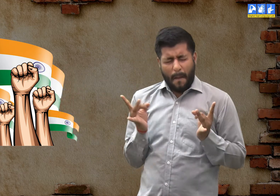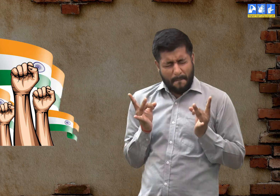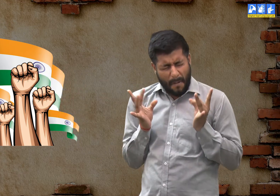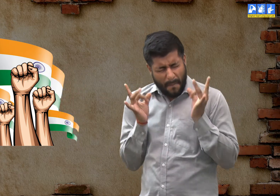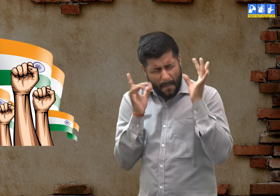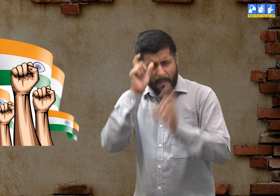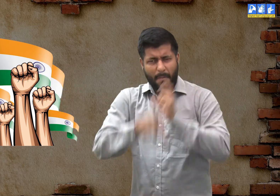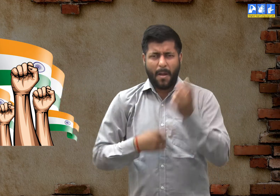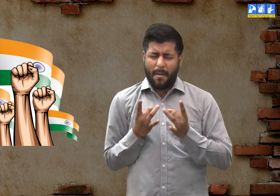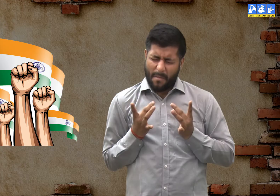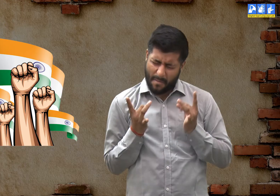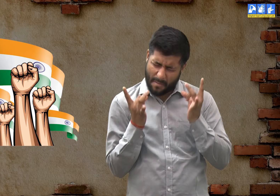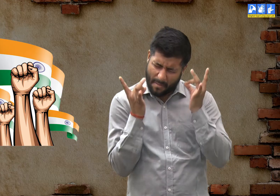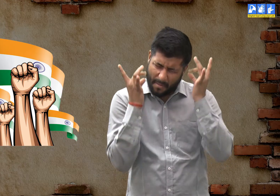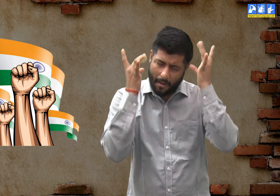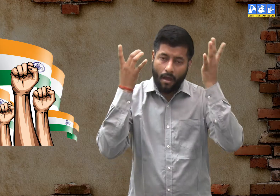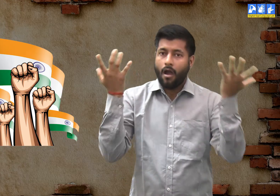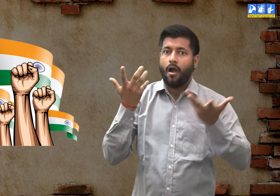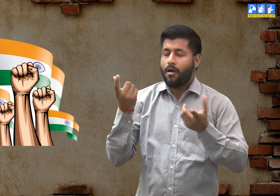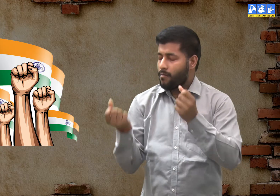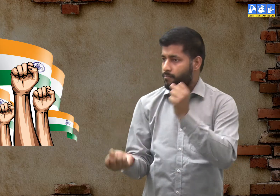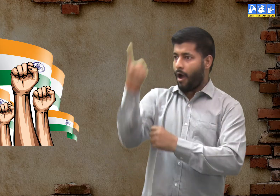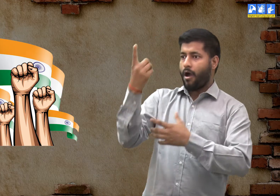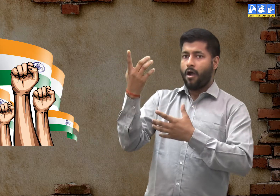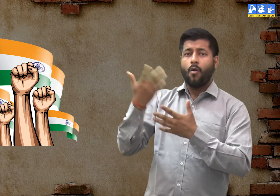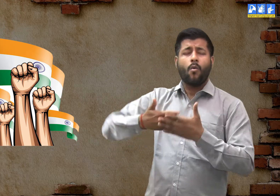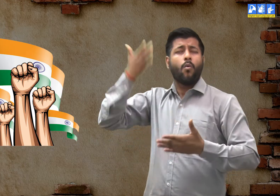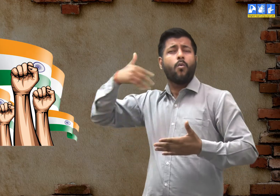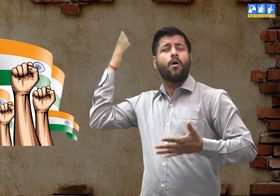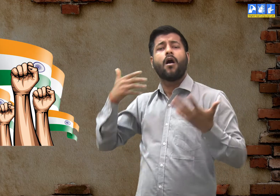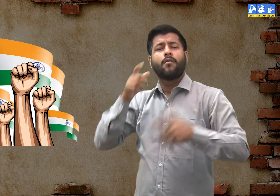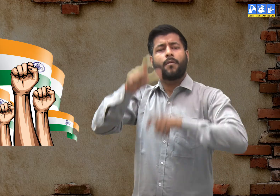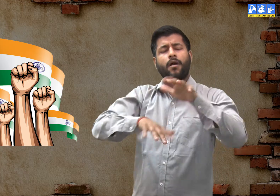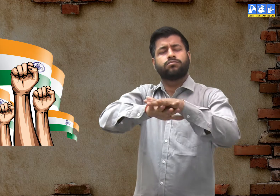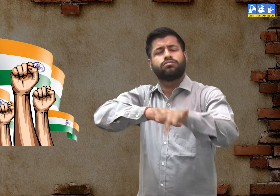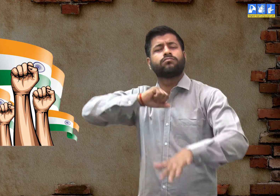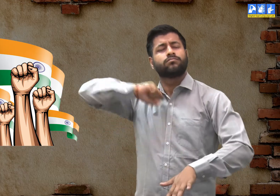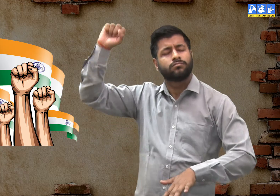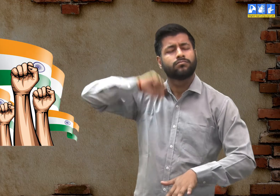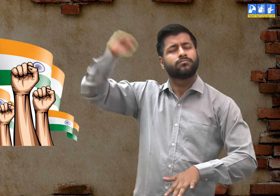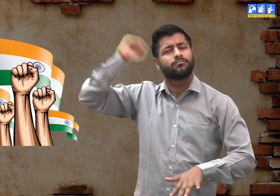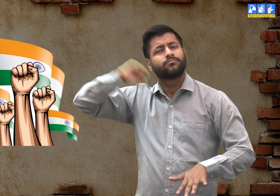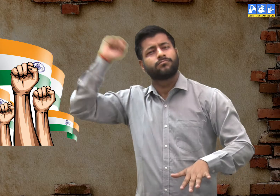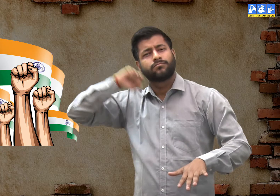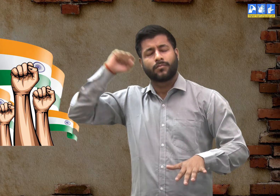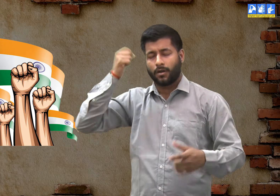deadliest attacks in the history of the world and also marked a turning point in India's freedom struggle.